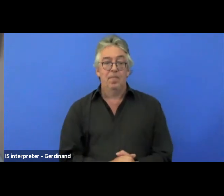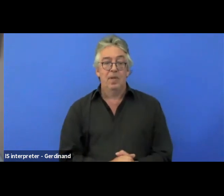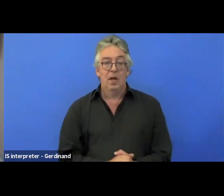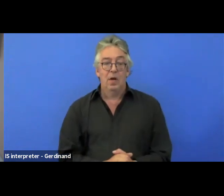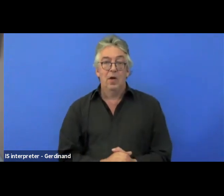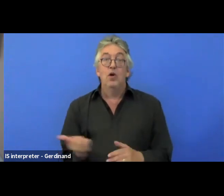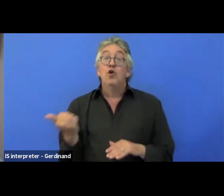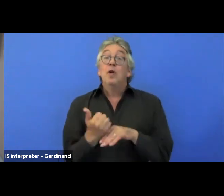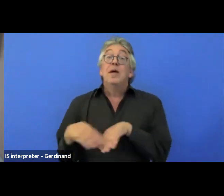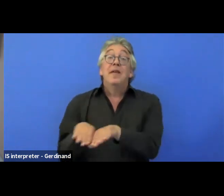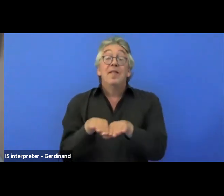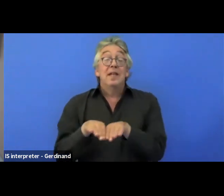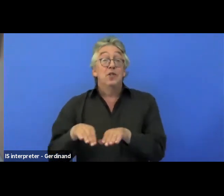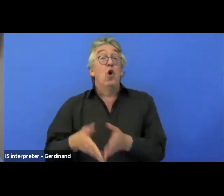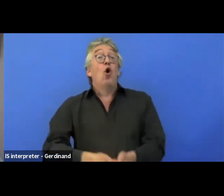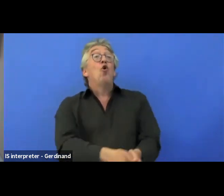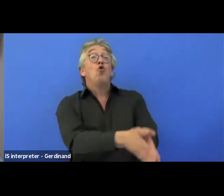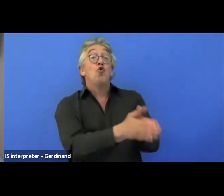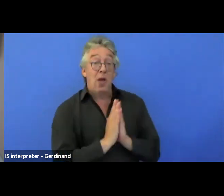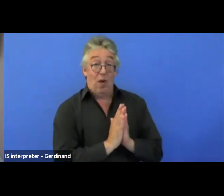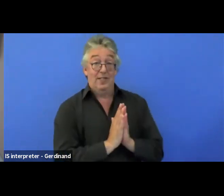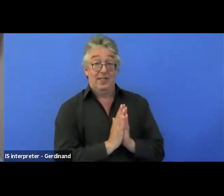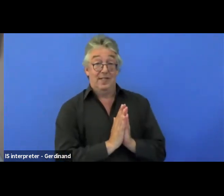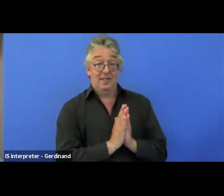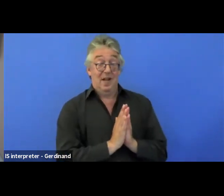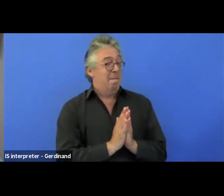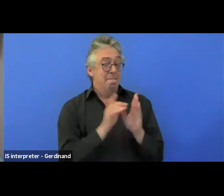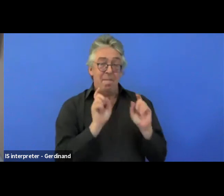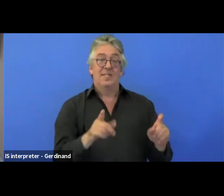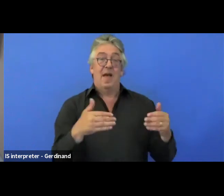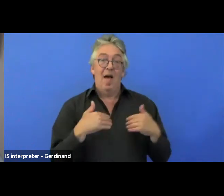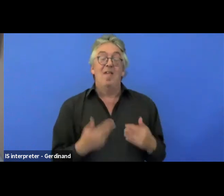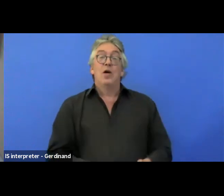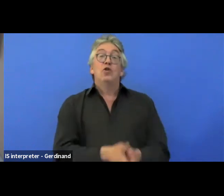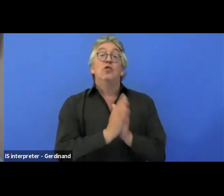for the citation of the standard in the EU official journal.